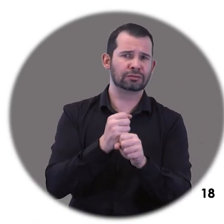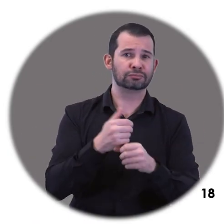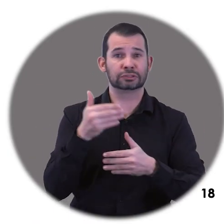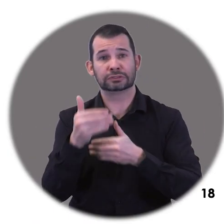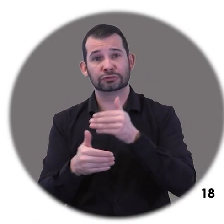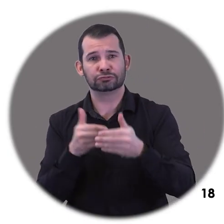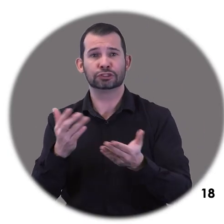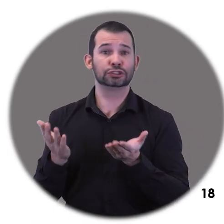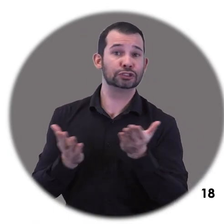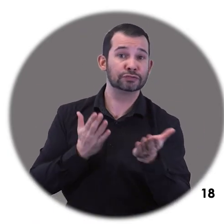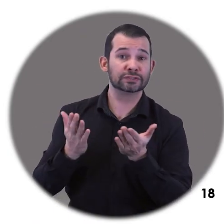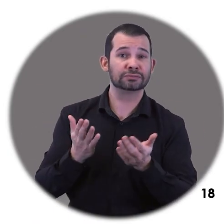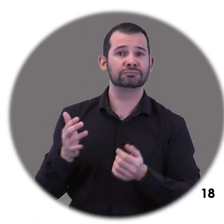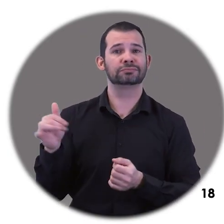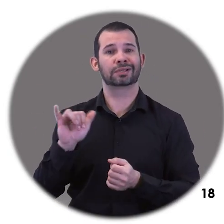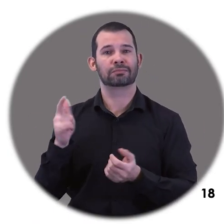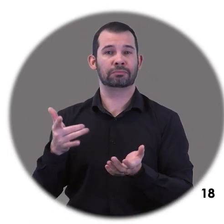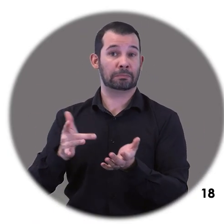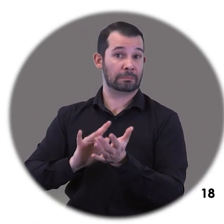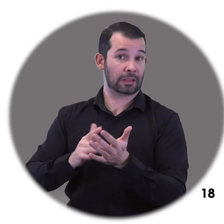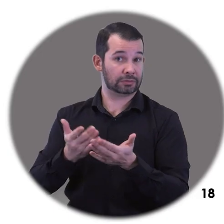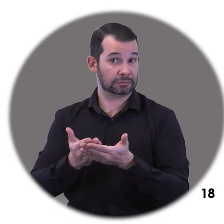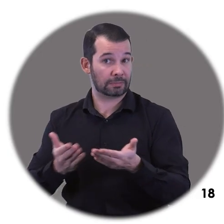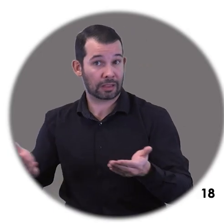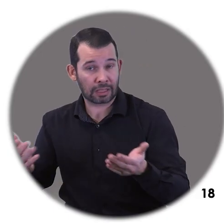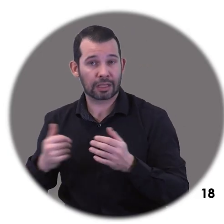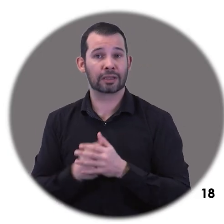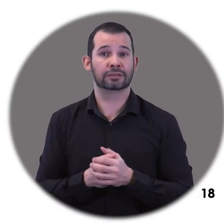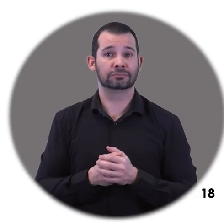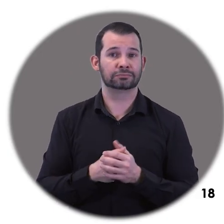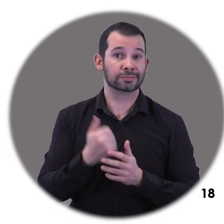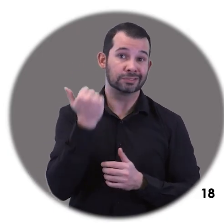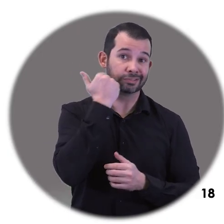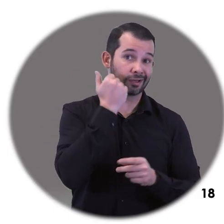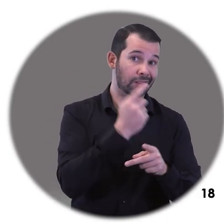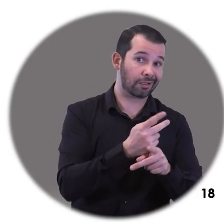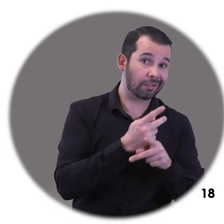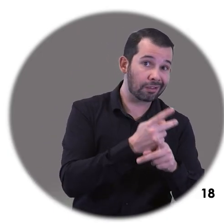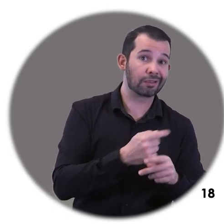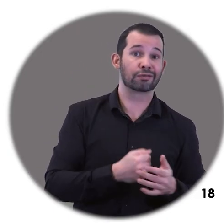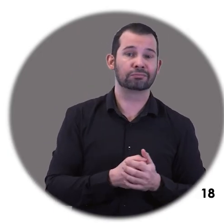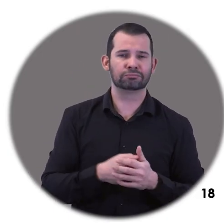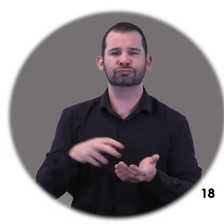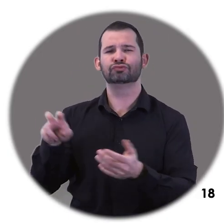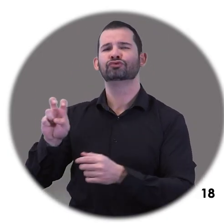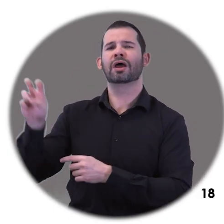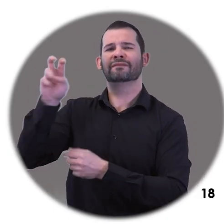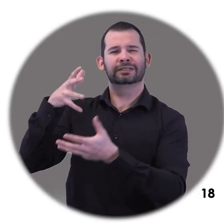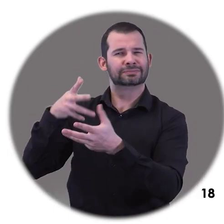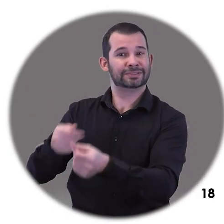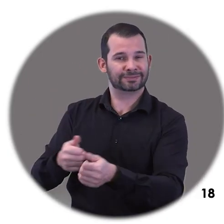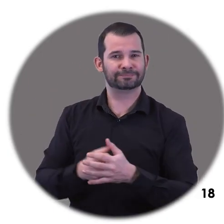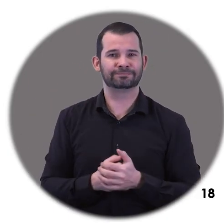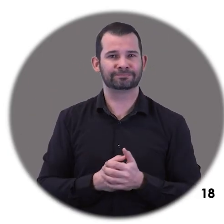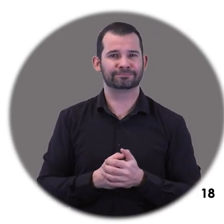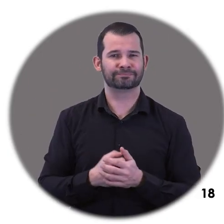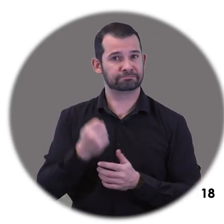procedures, and services, such as medical supplies, dental care, and travel expenses.